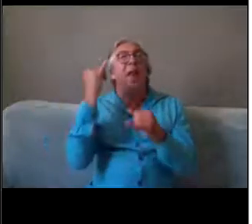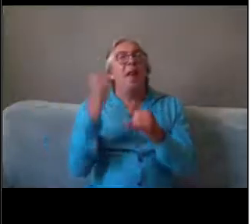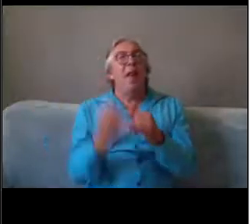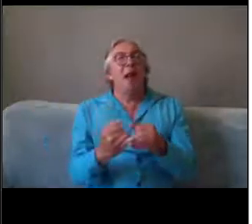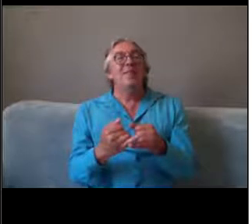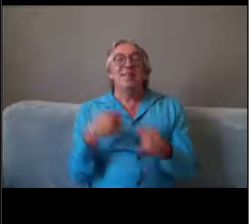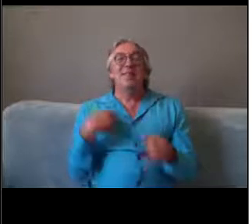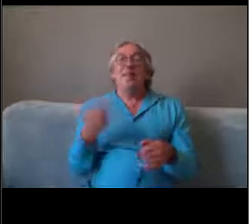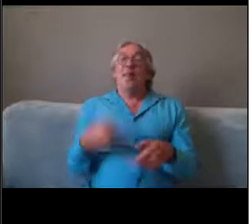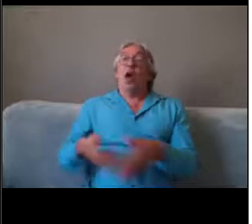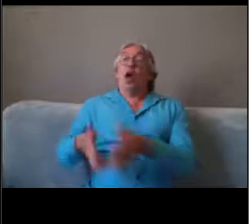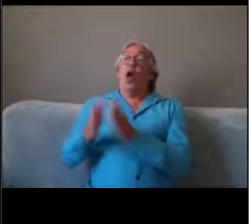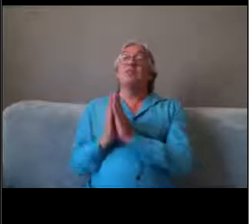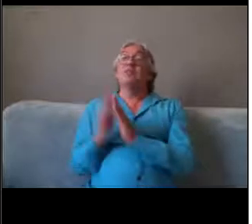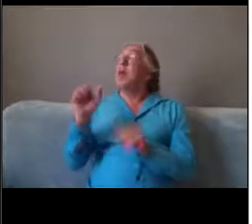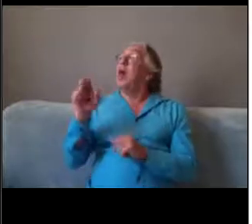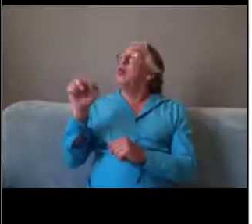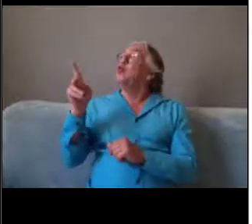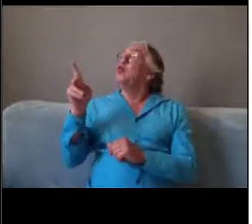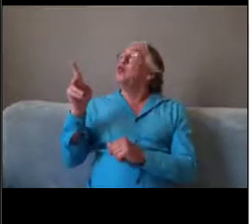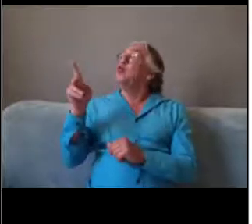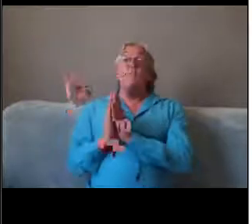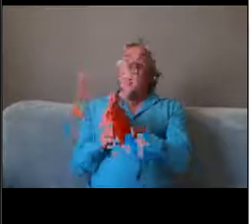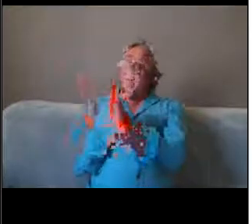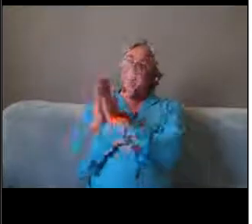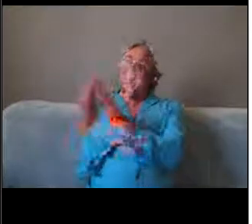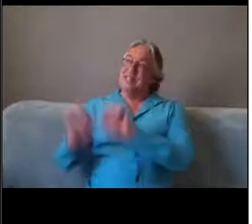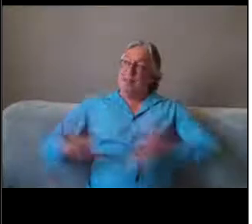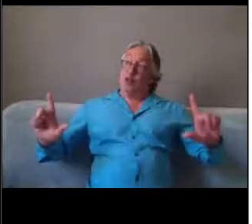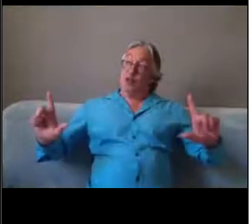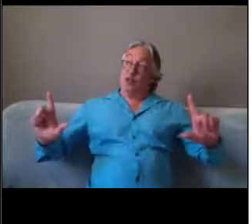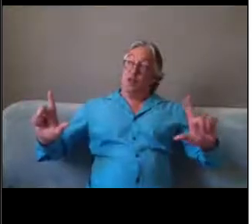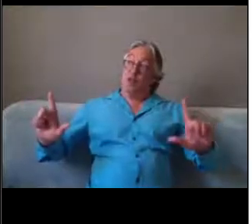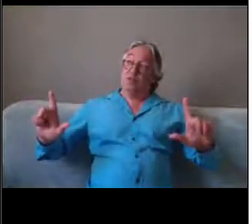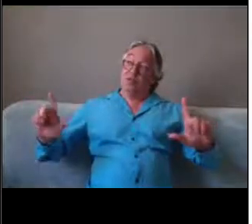As opposed to other mobility projects or strategic partnerships